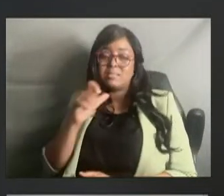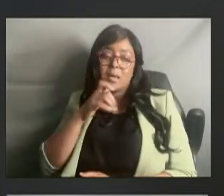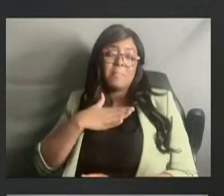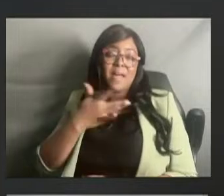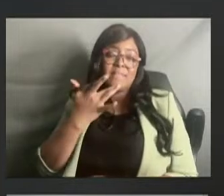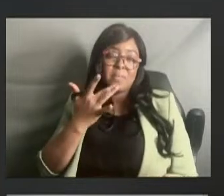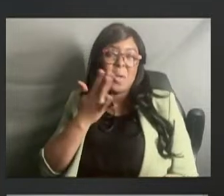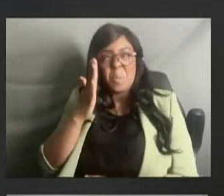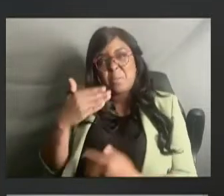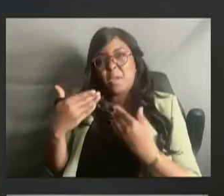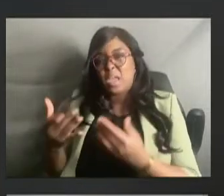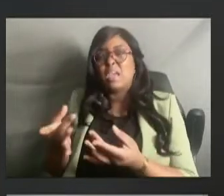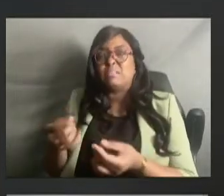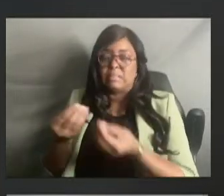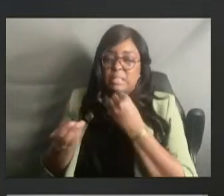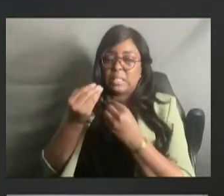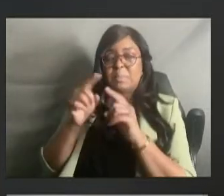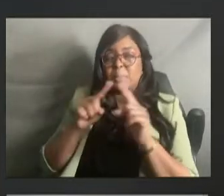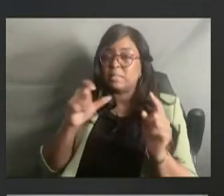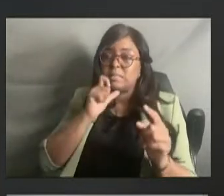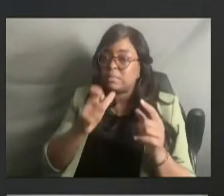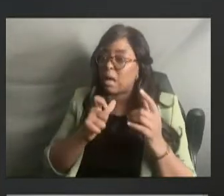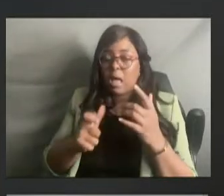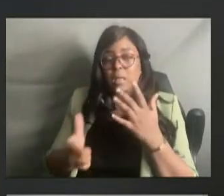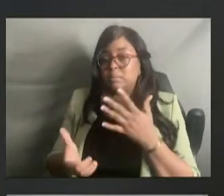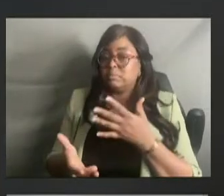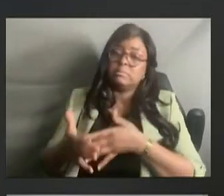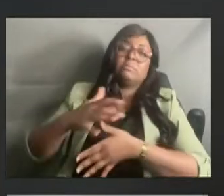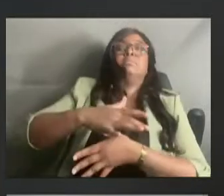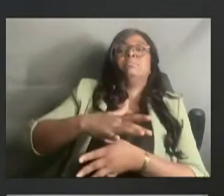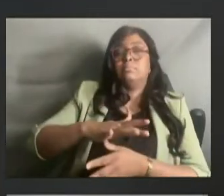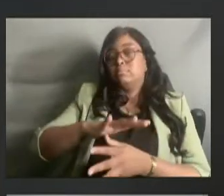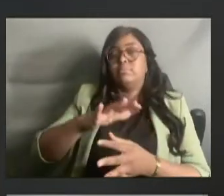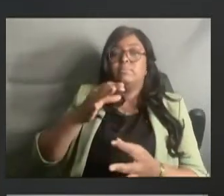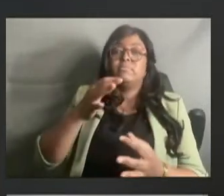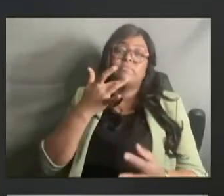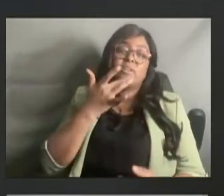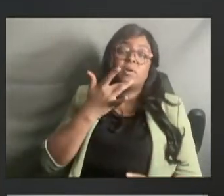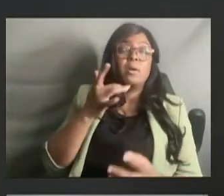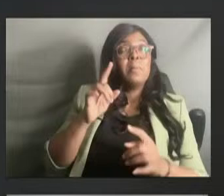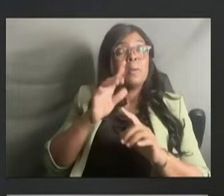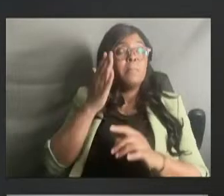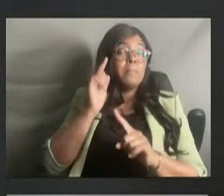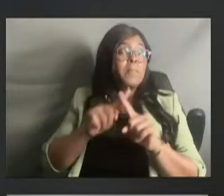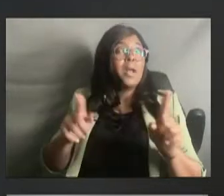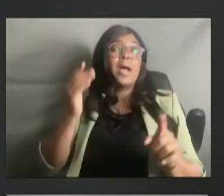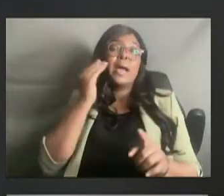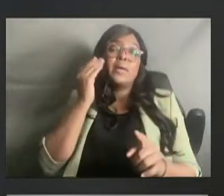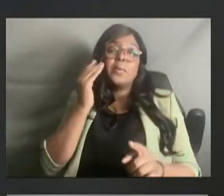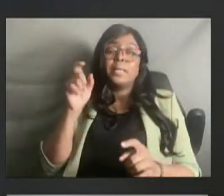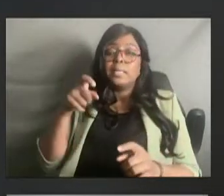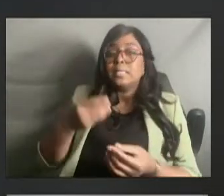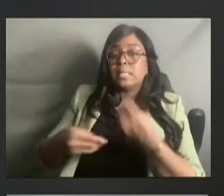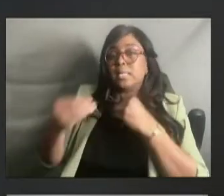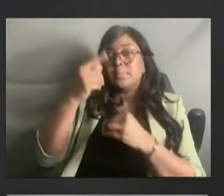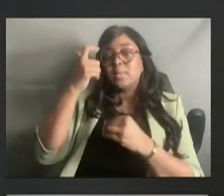be not one of my favorites. It's one I will definitely tolerate, but it's not at the top of the